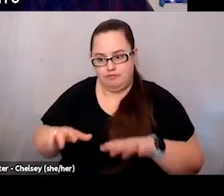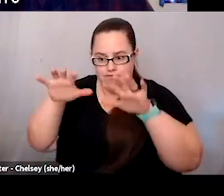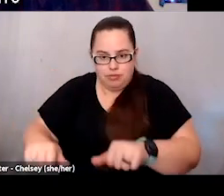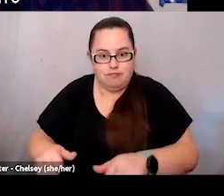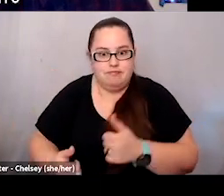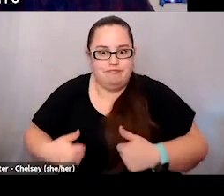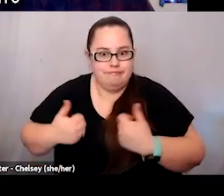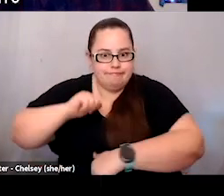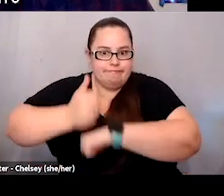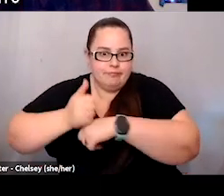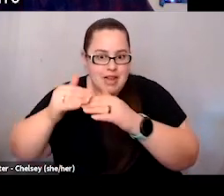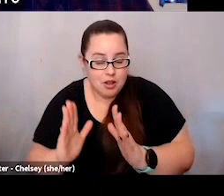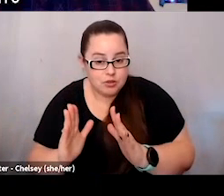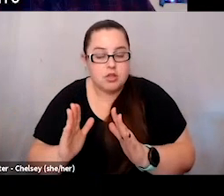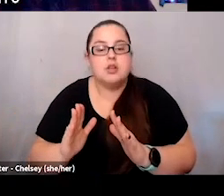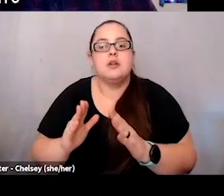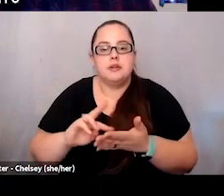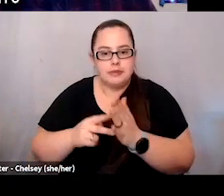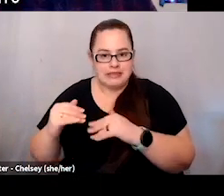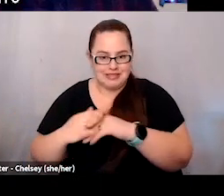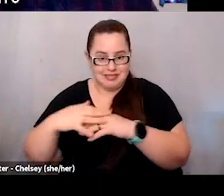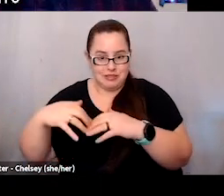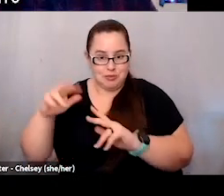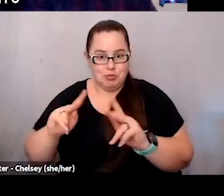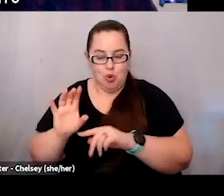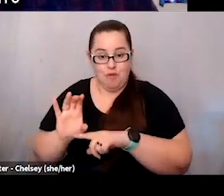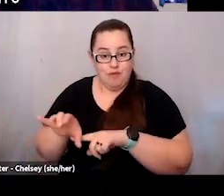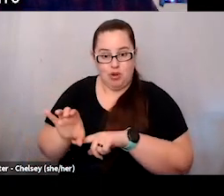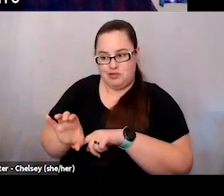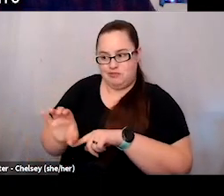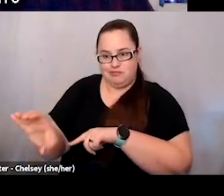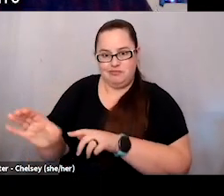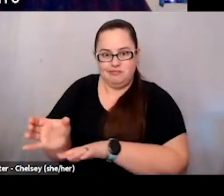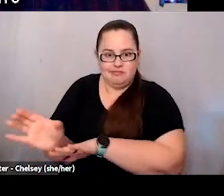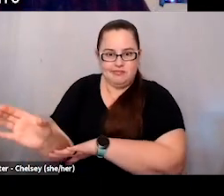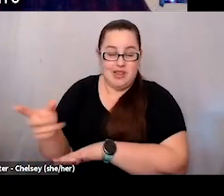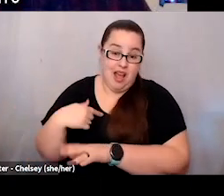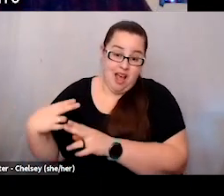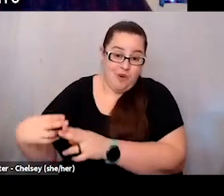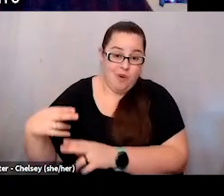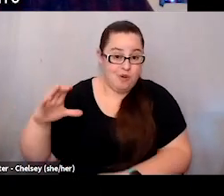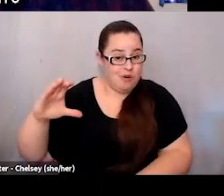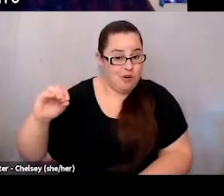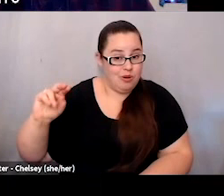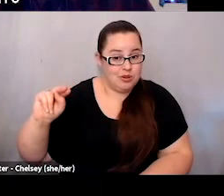people are being forced into what I would call a concentration camp. Right and later